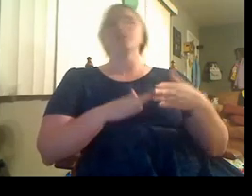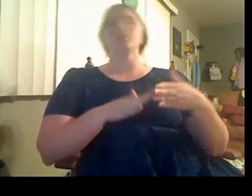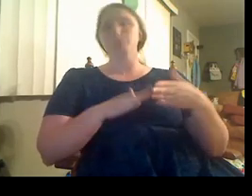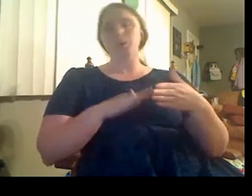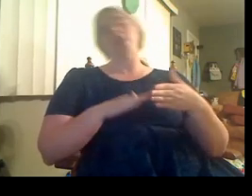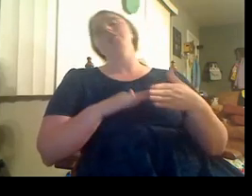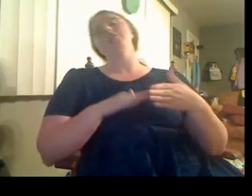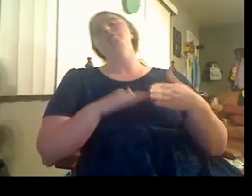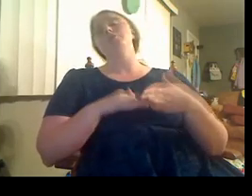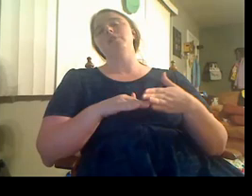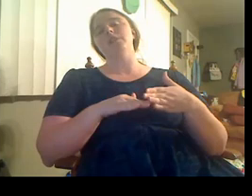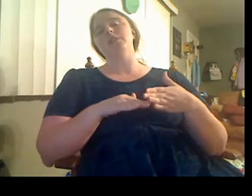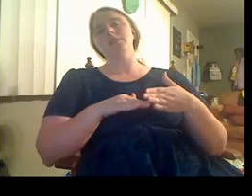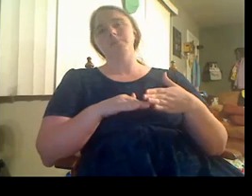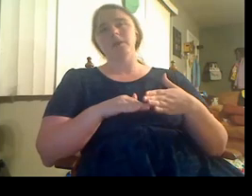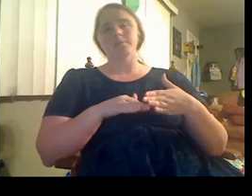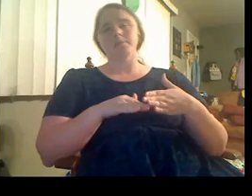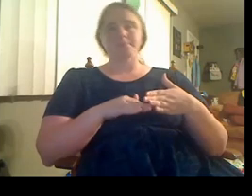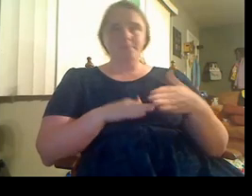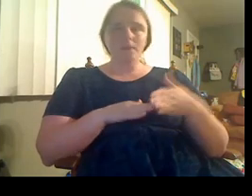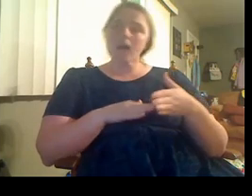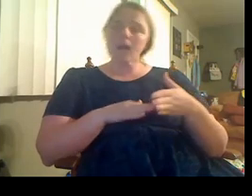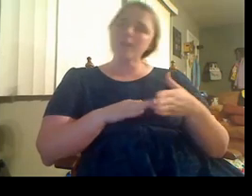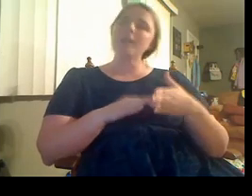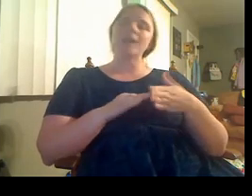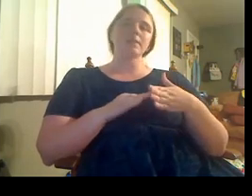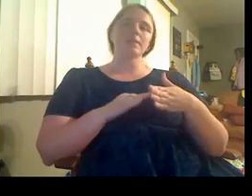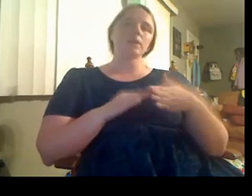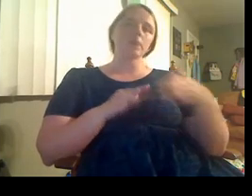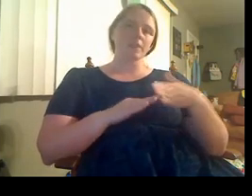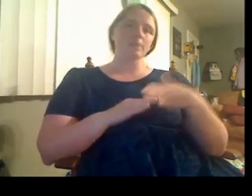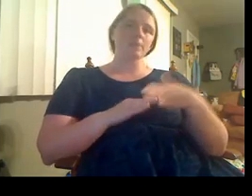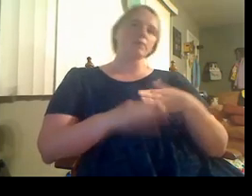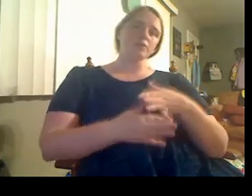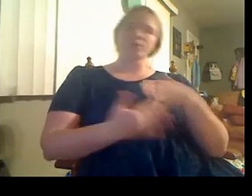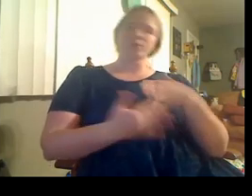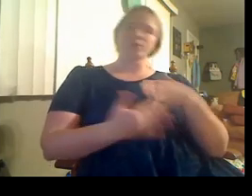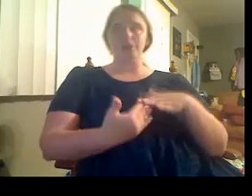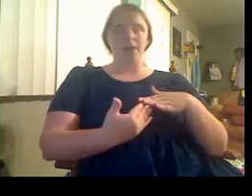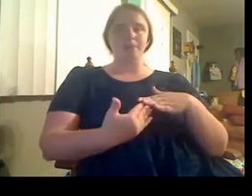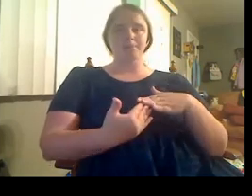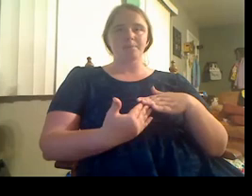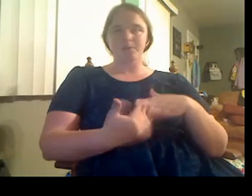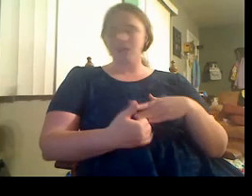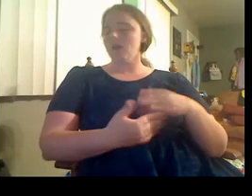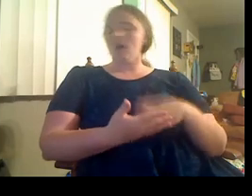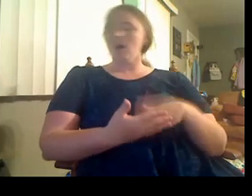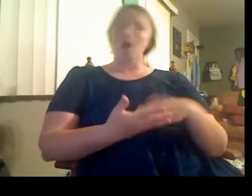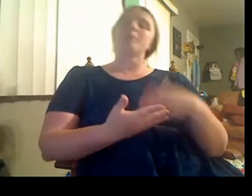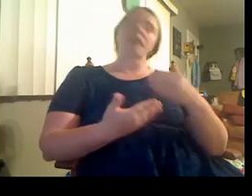This will require them to address it. And then lastly you want to thank them for their time.